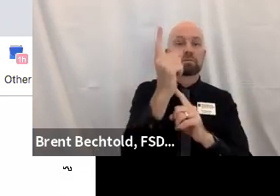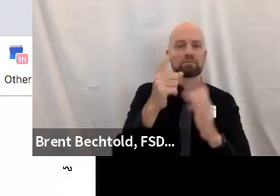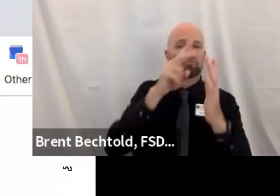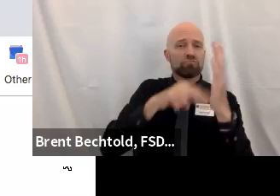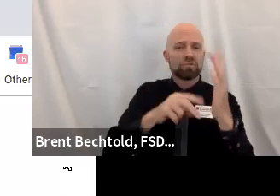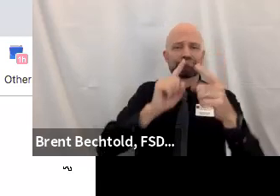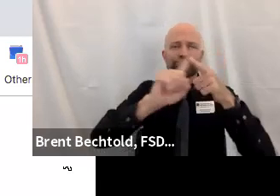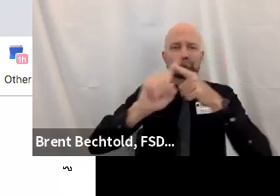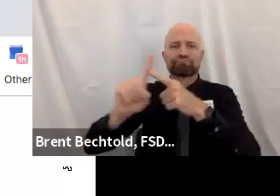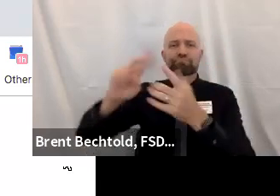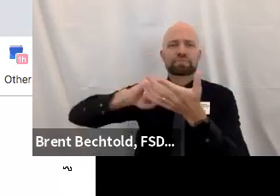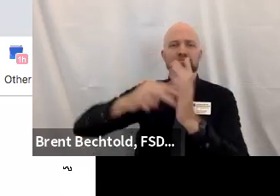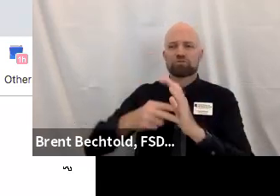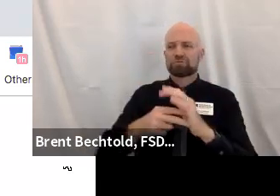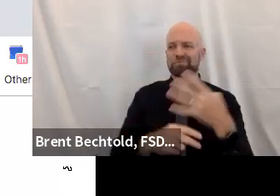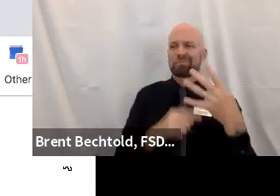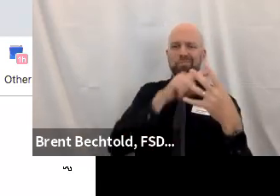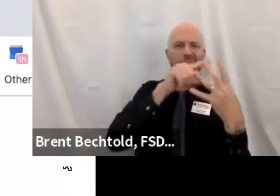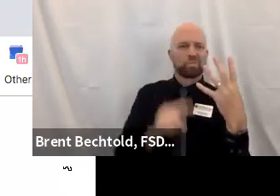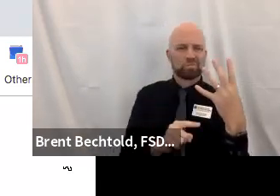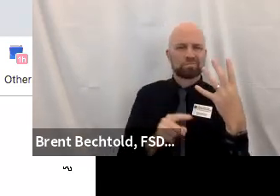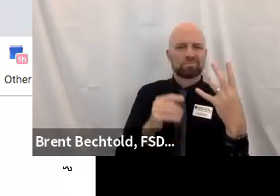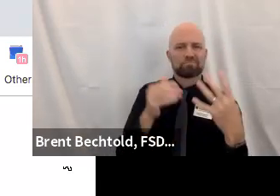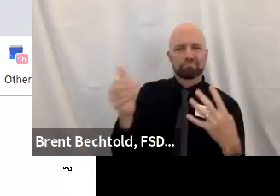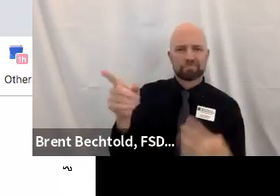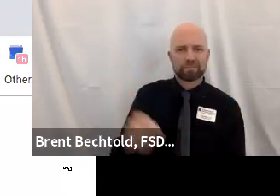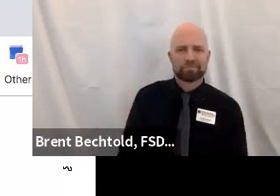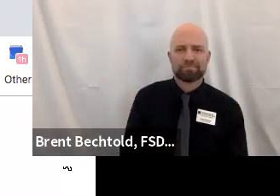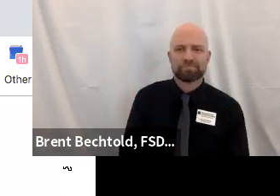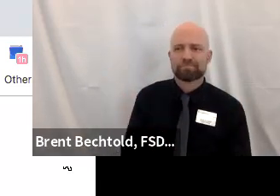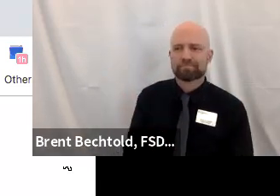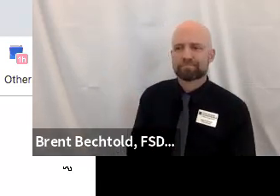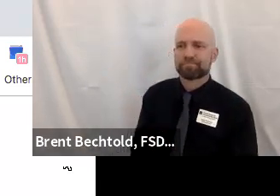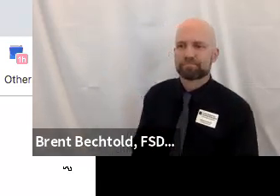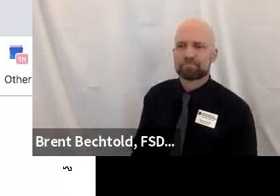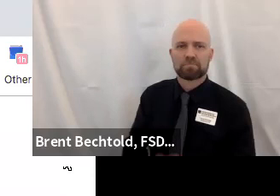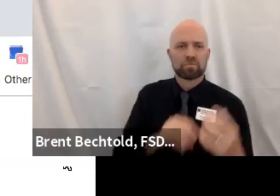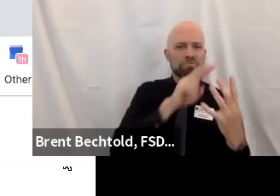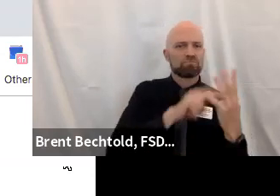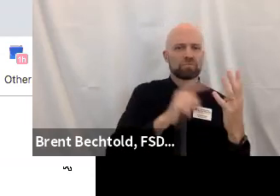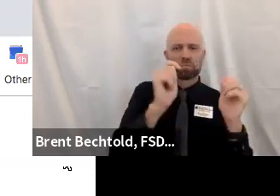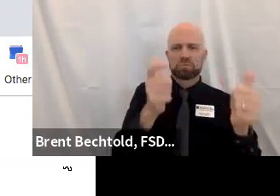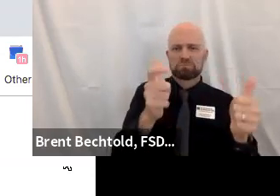I want to take a moment now to talk about four different areas.